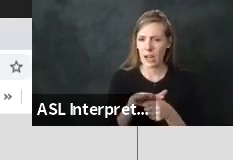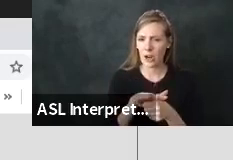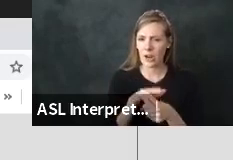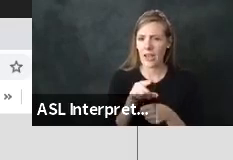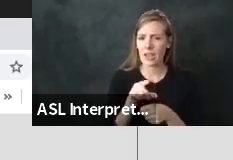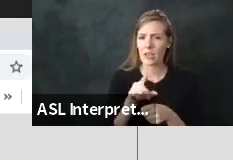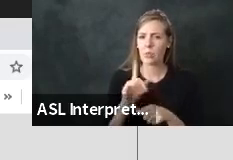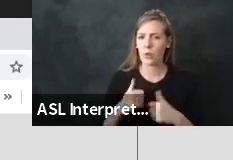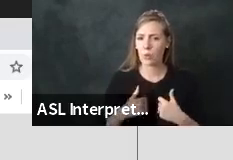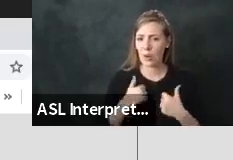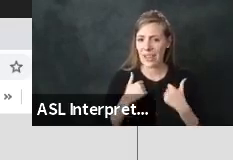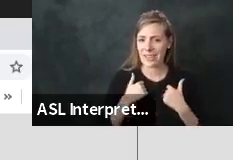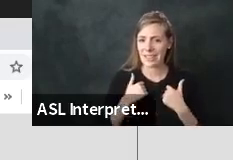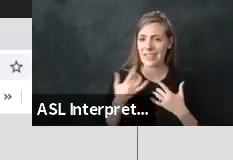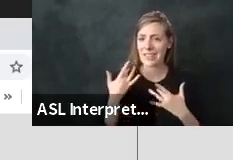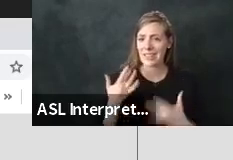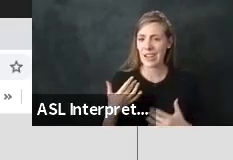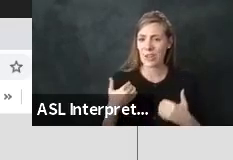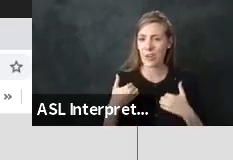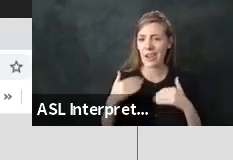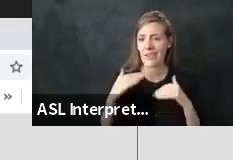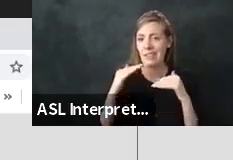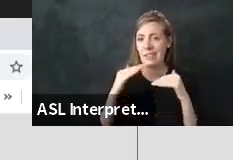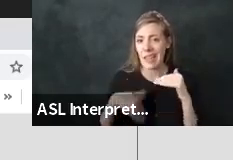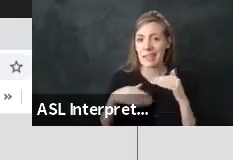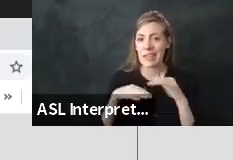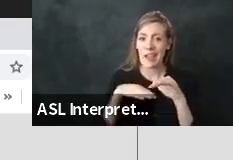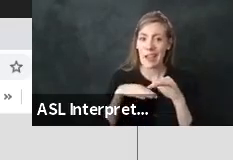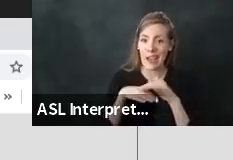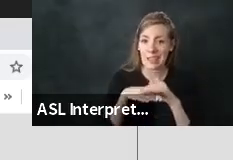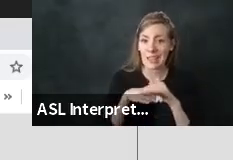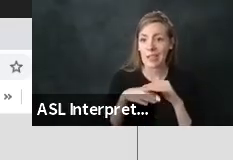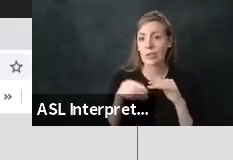residents tend to have less access to resources to support health and wellbeing,